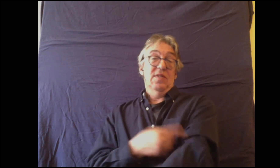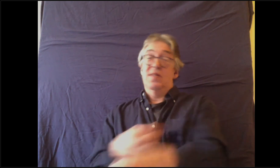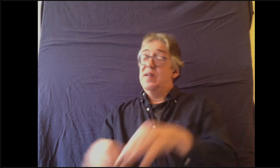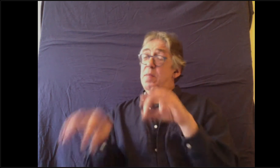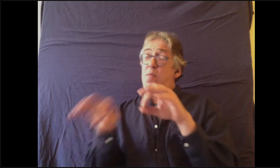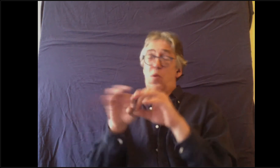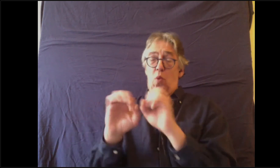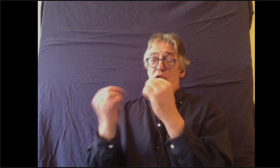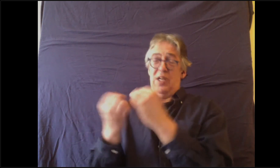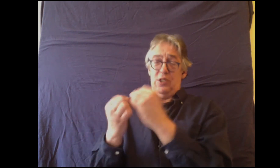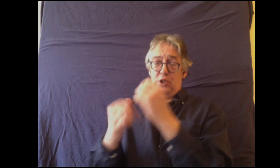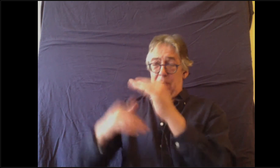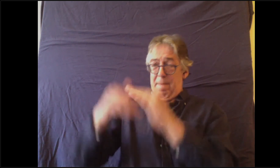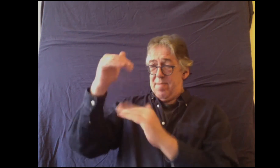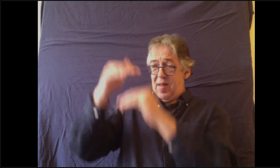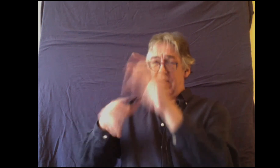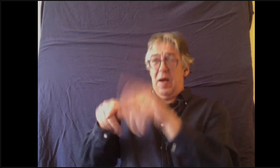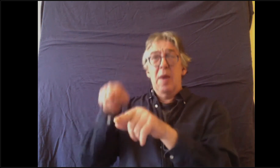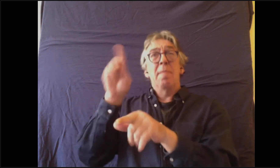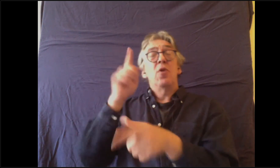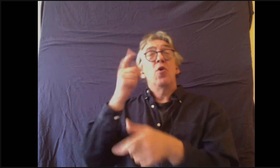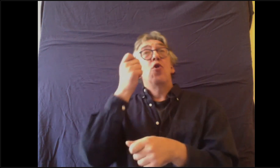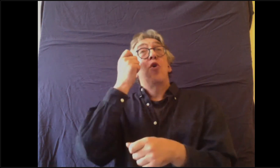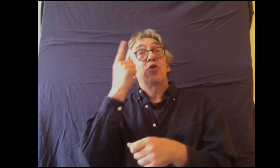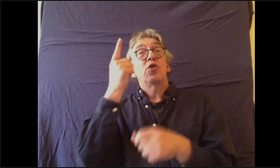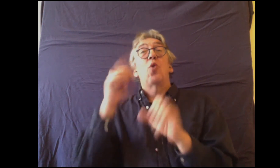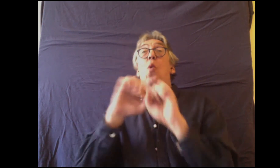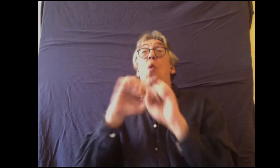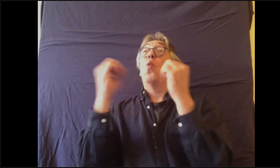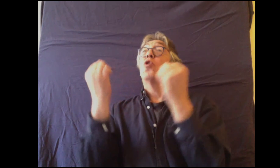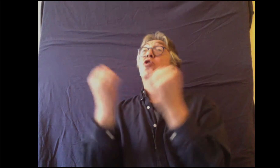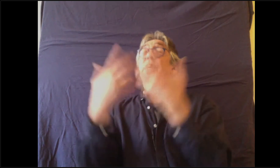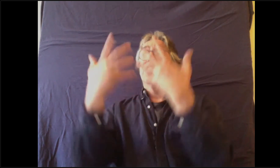how an organization ideally should function, transparency issues,